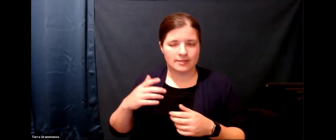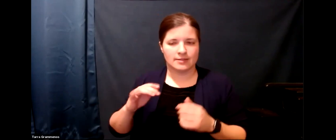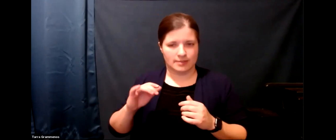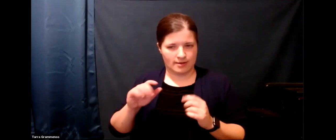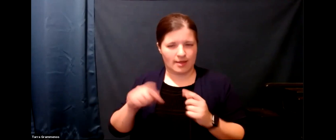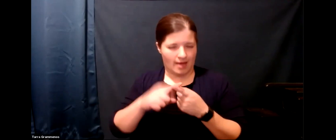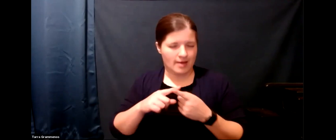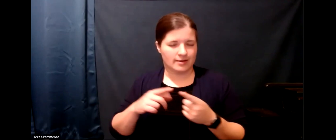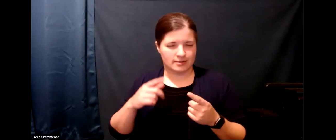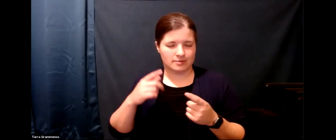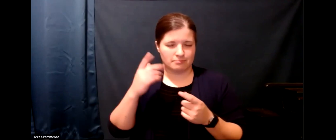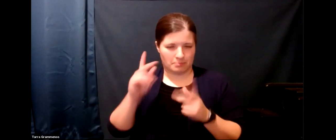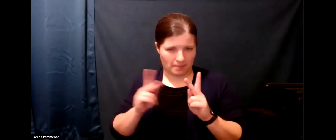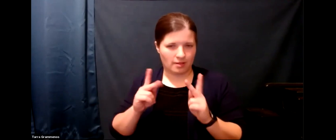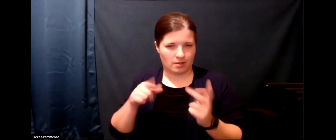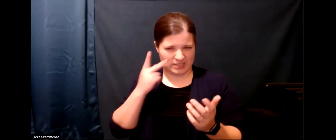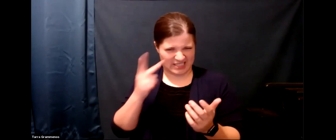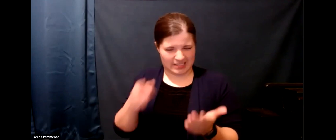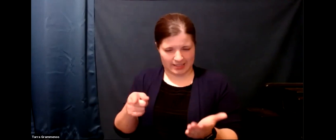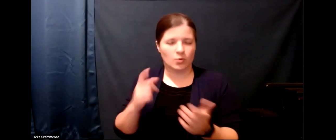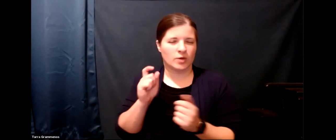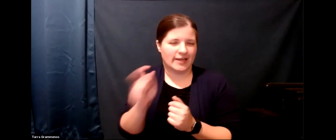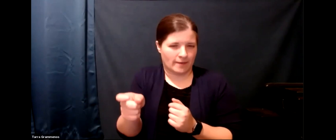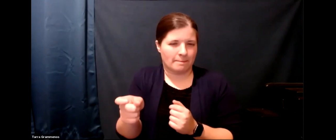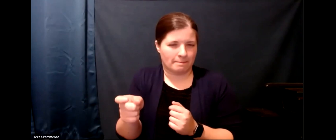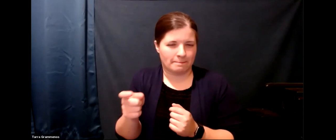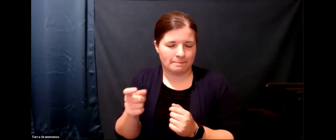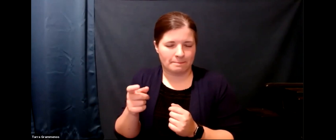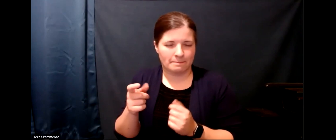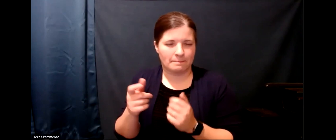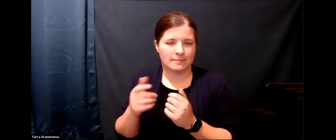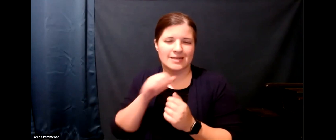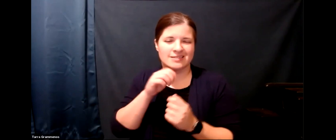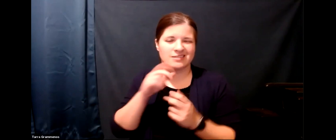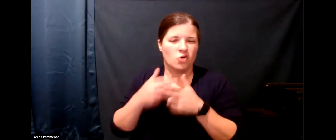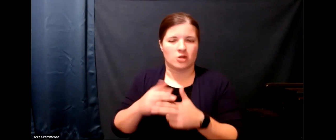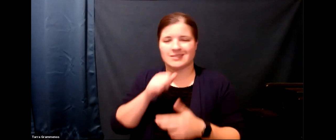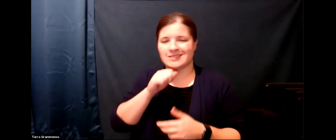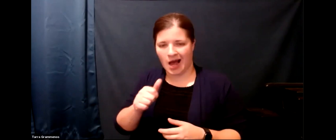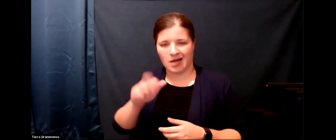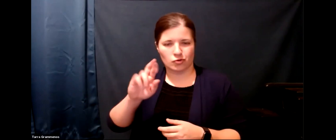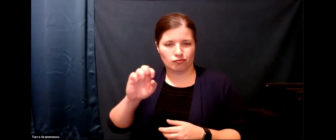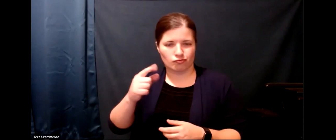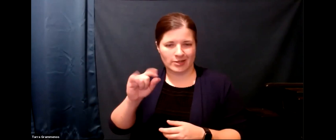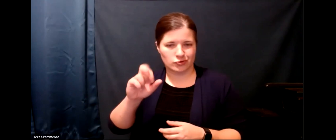well, folks will then be issued what will be considered non-registered, that they will need to update their